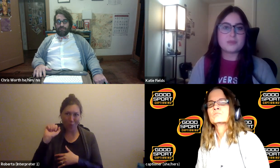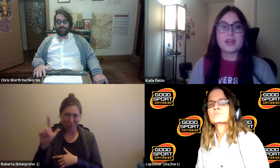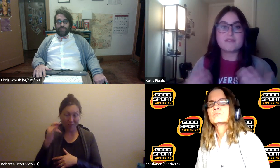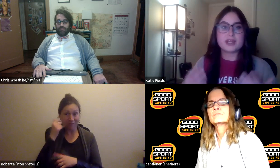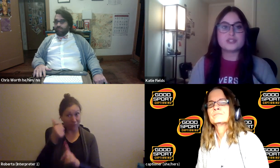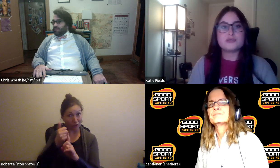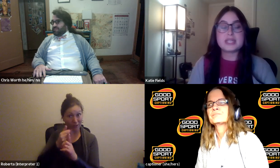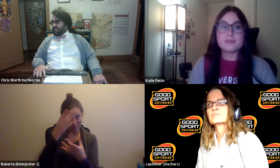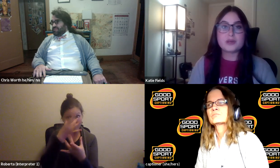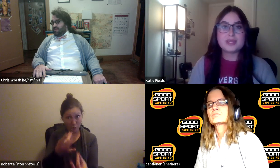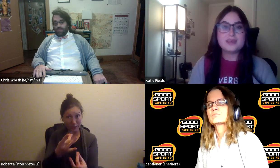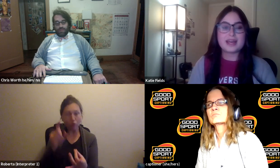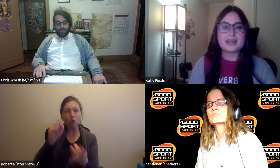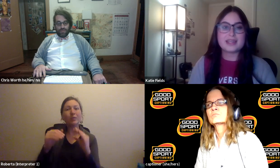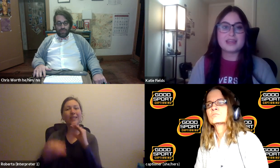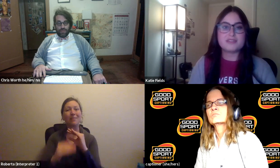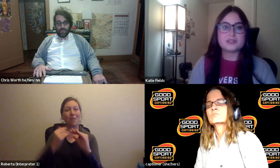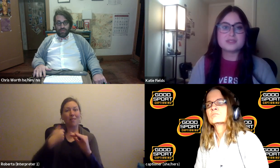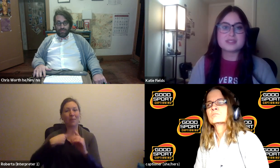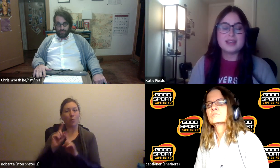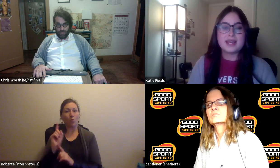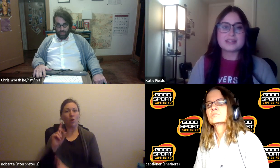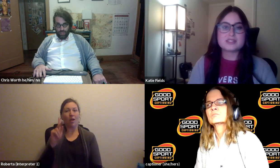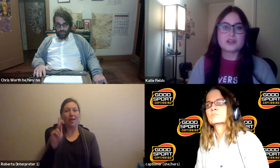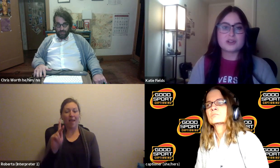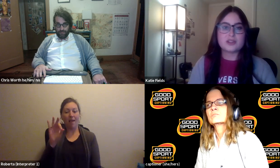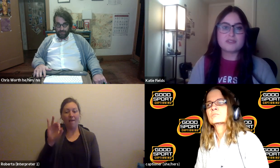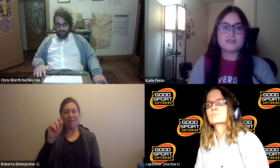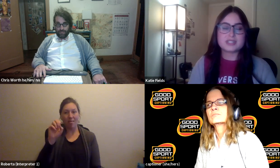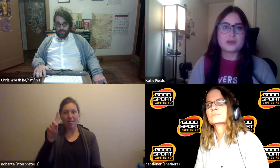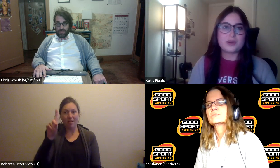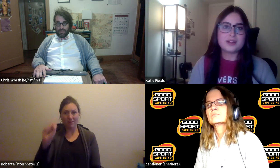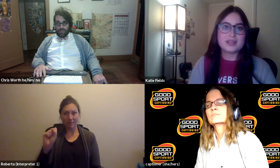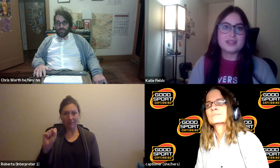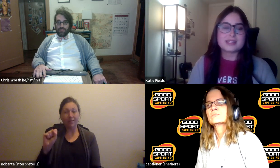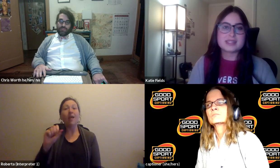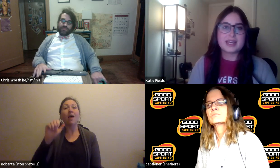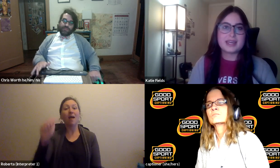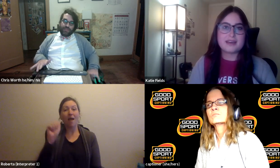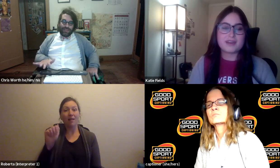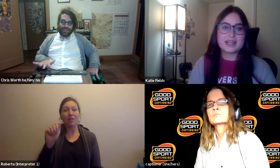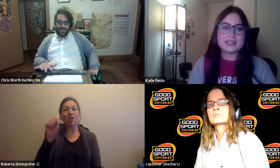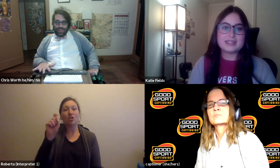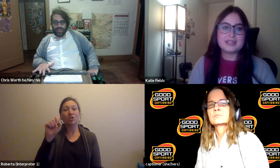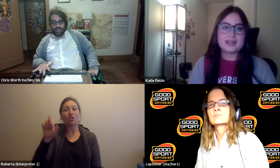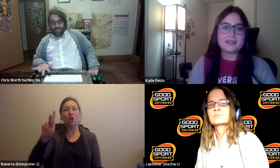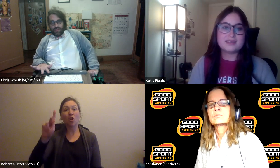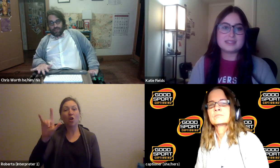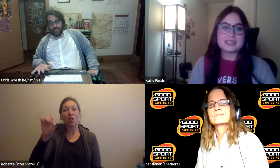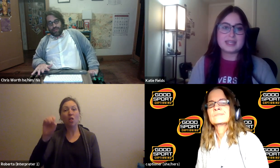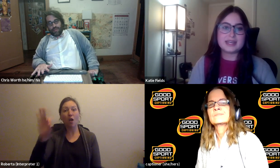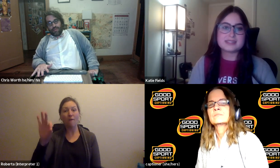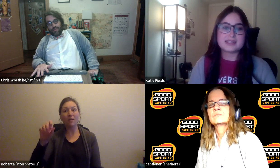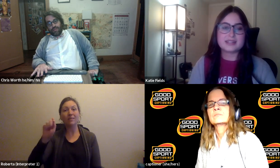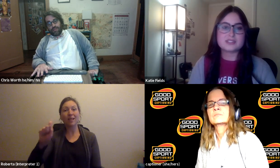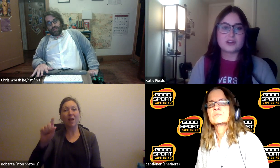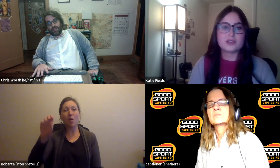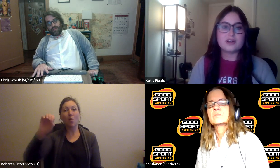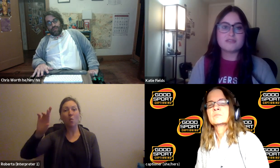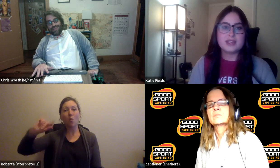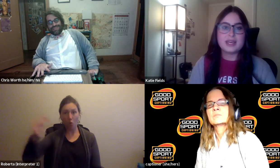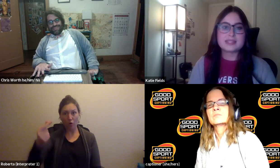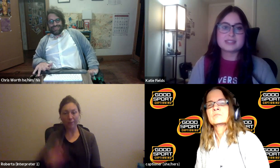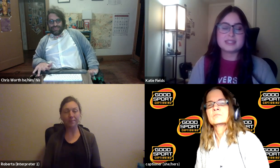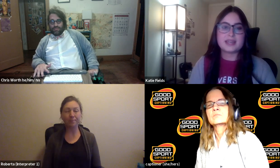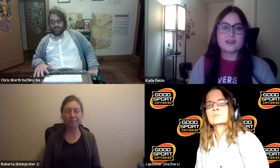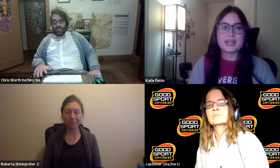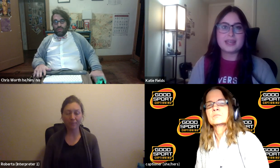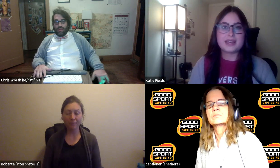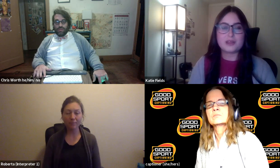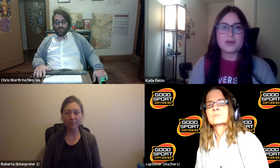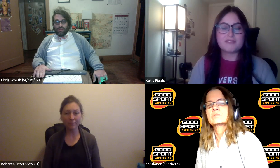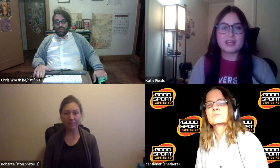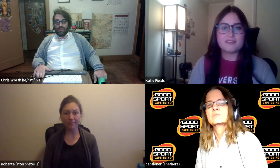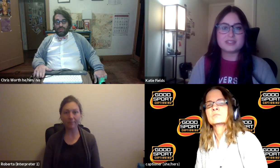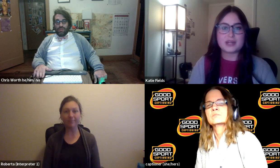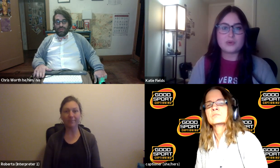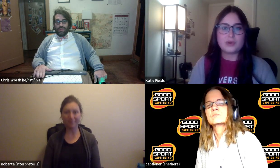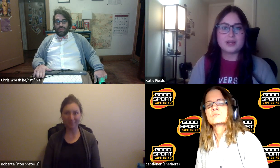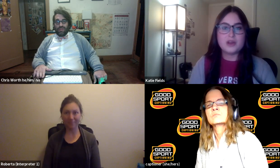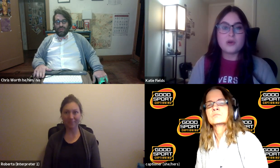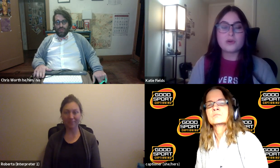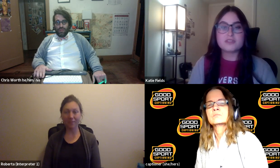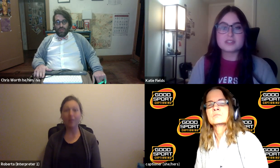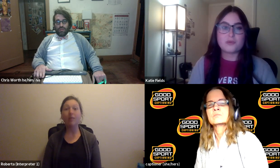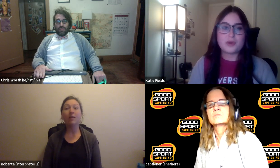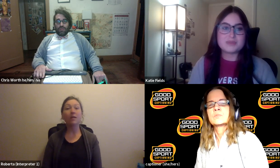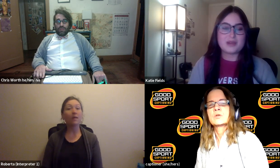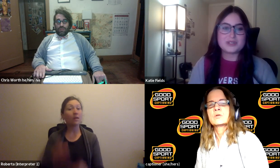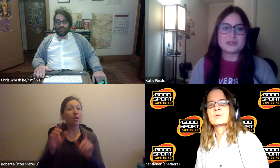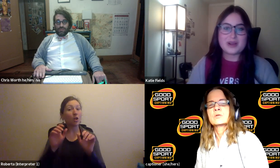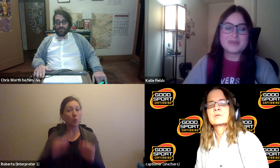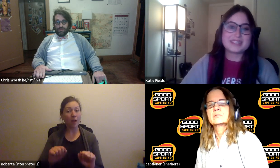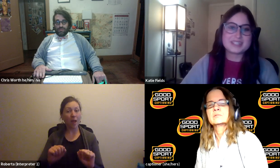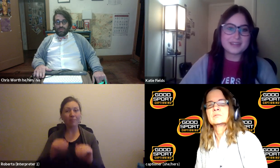I invite you to email me at Kfields@starkloff.org or visit the website which I'll drop in the chat.